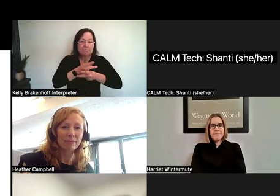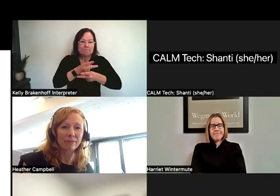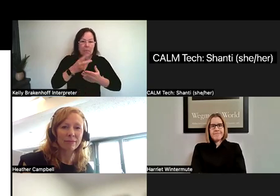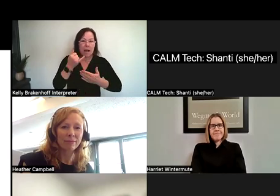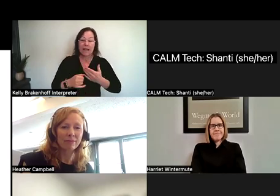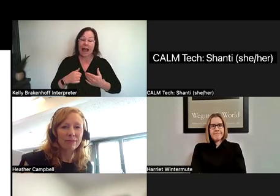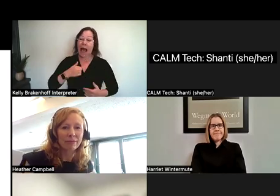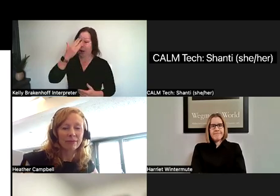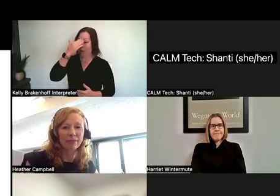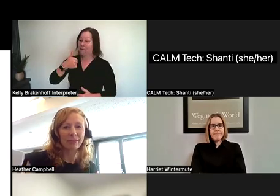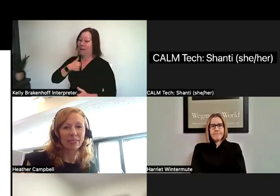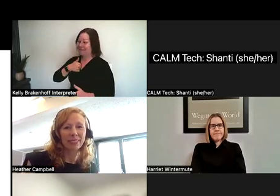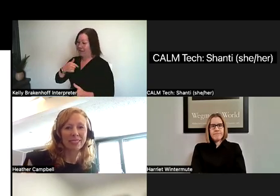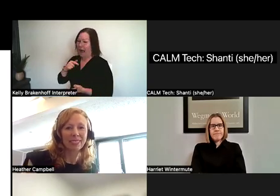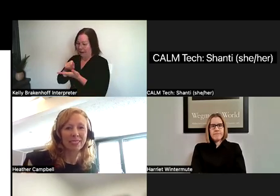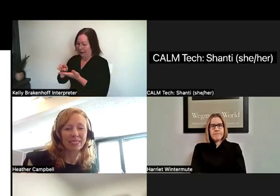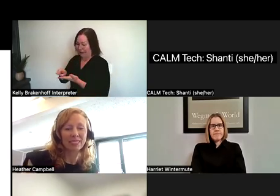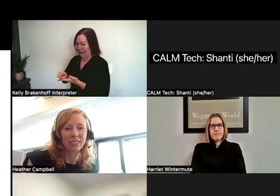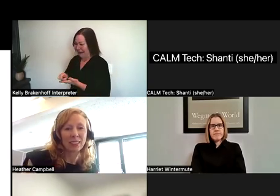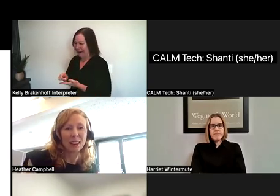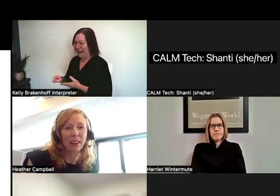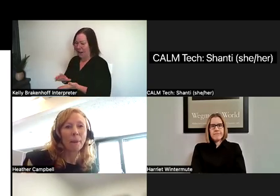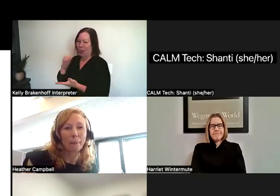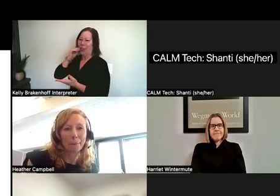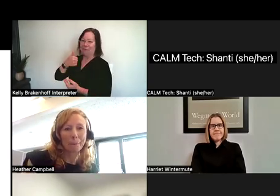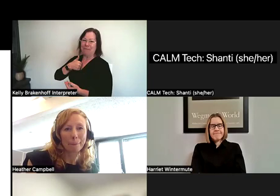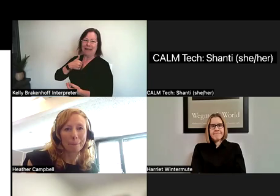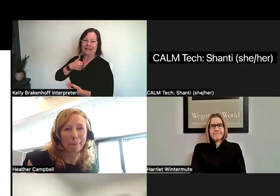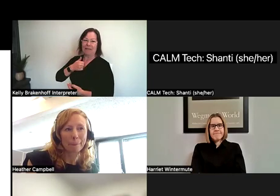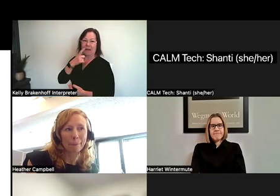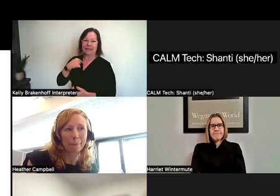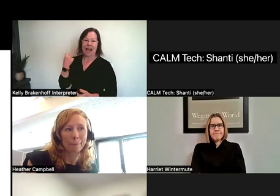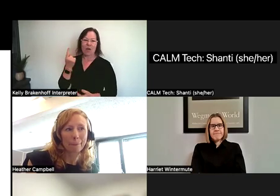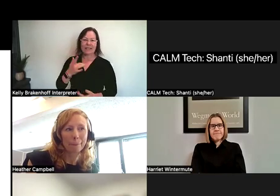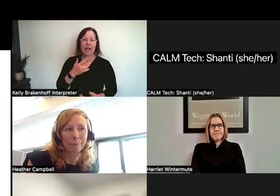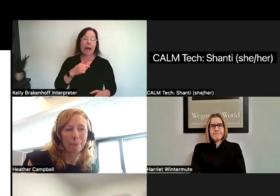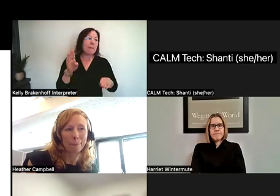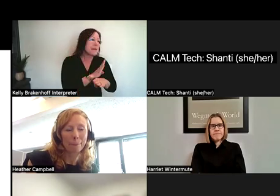I've taken some notes that I can take away from that because I always feel like we're so busy and